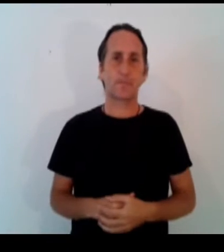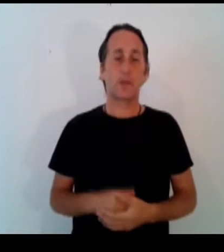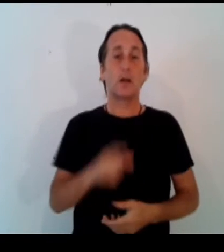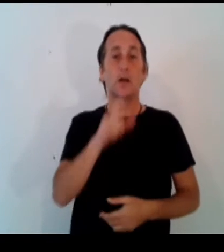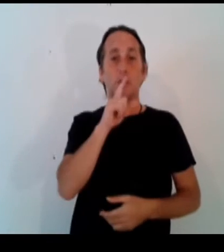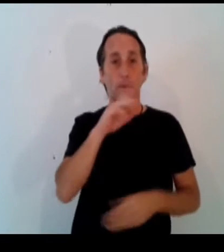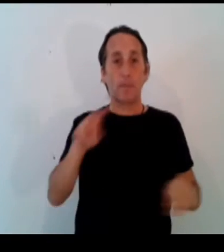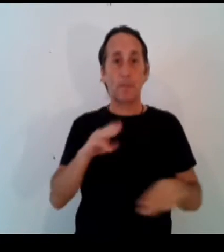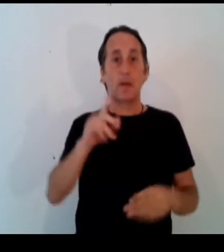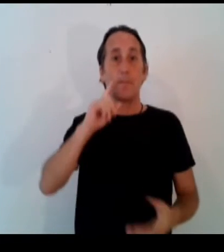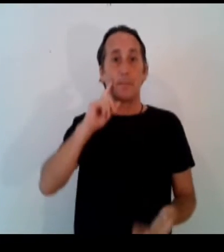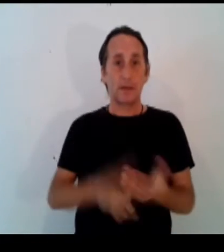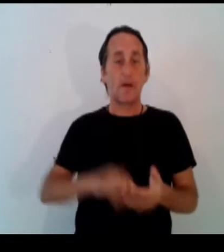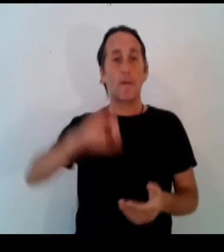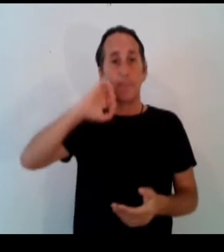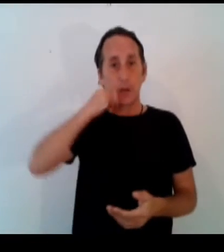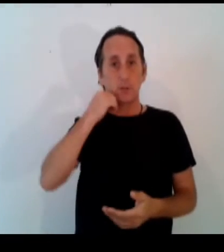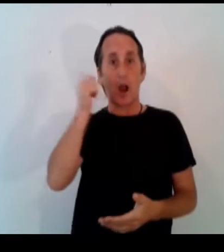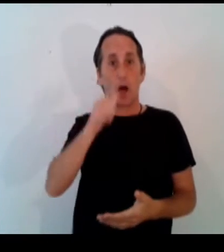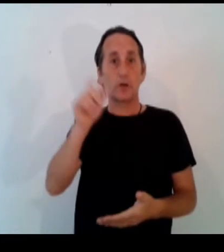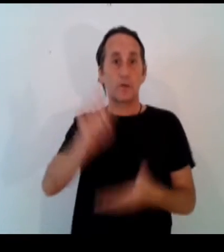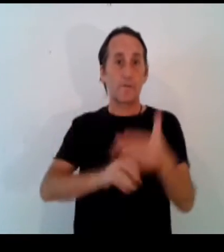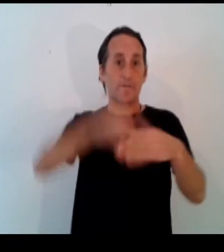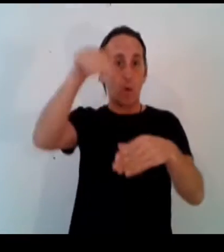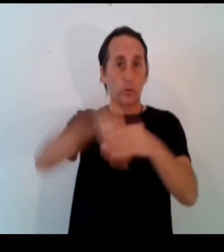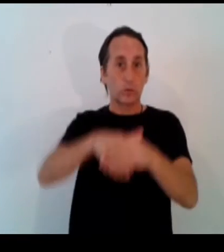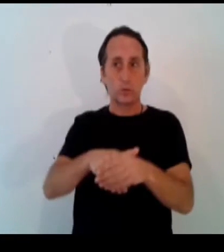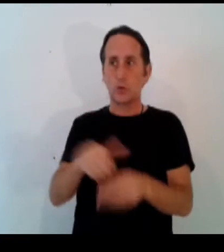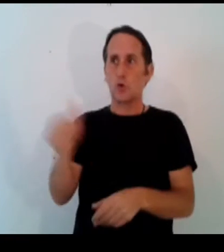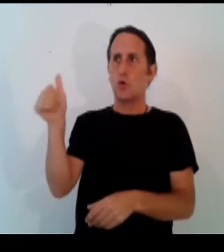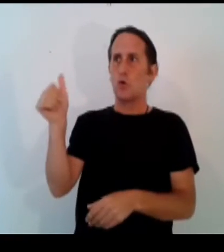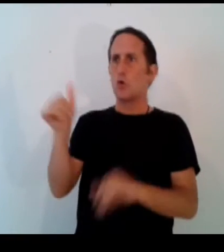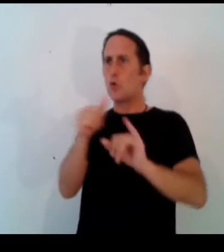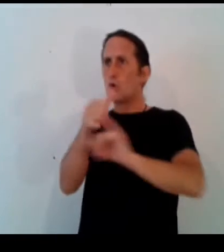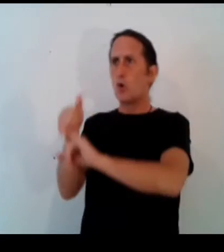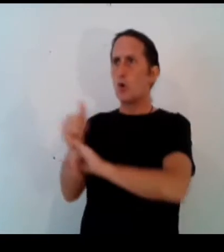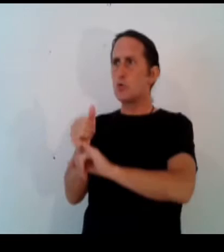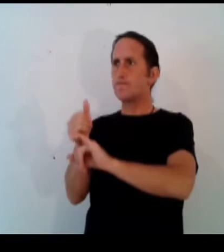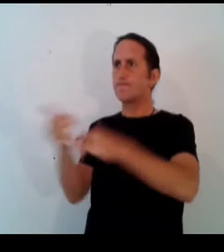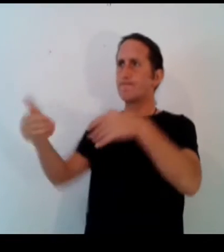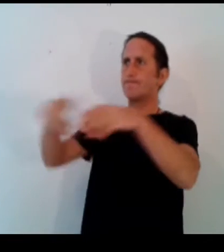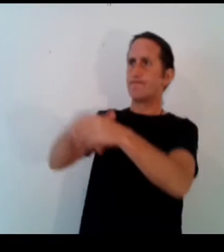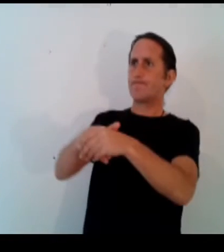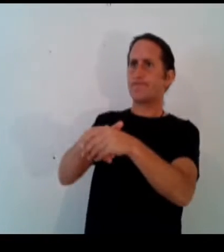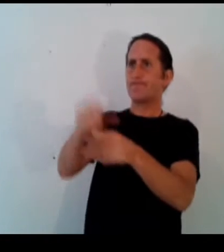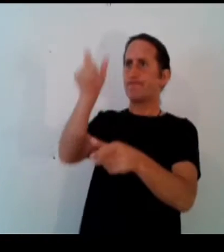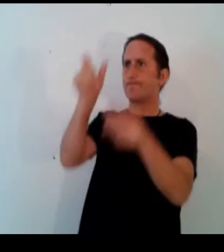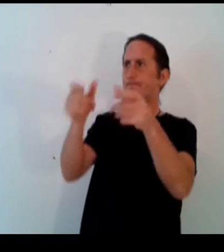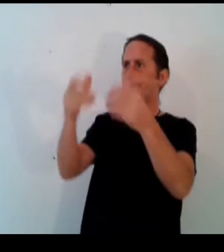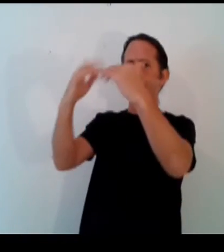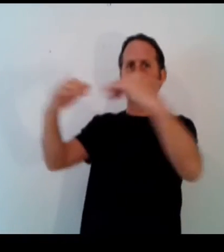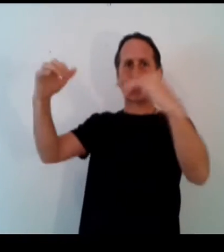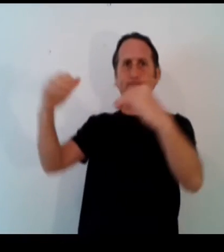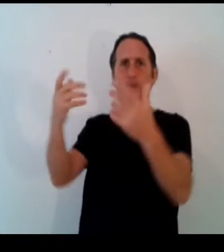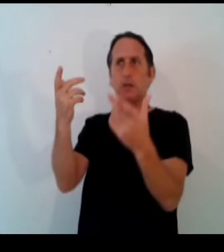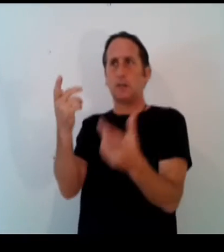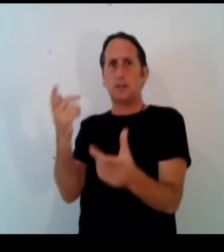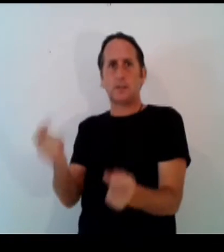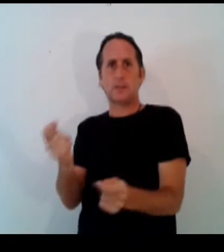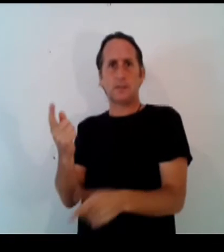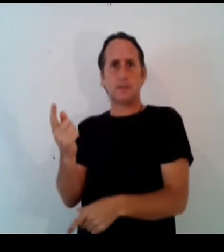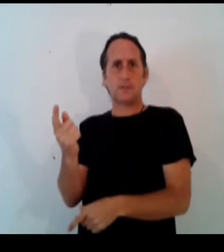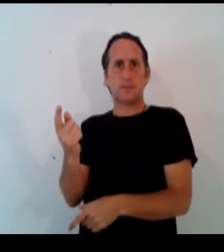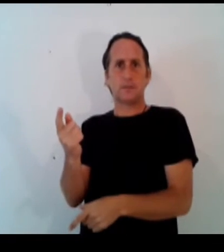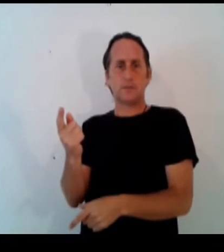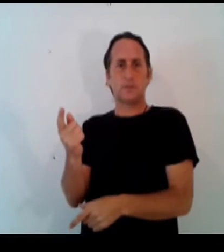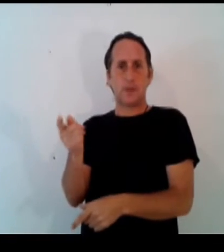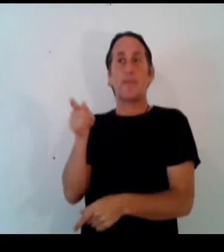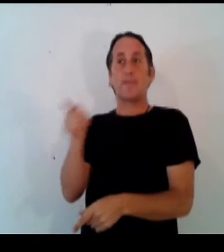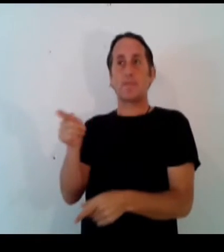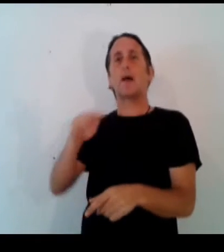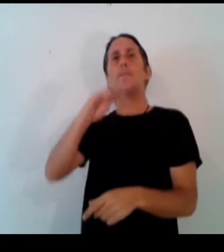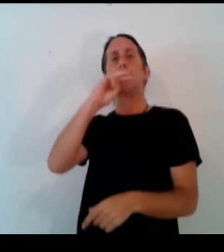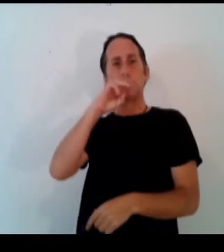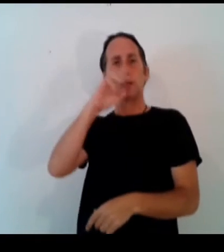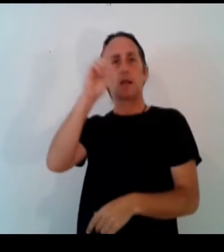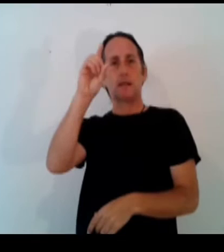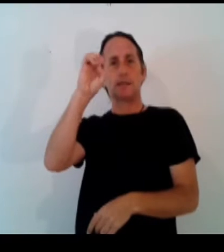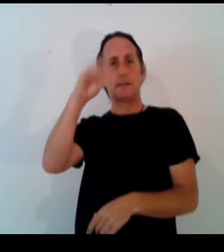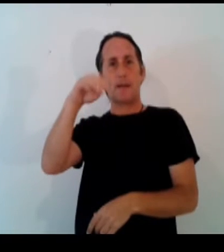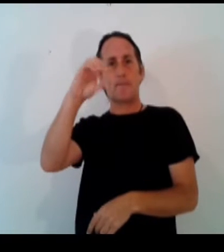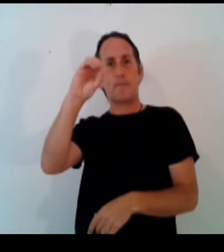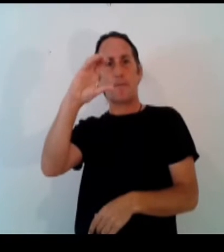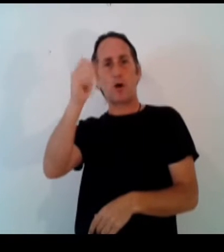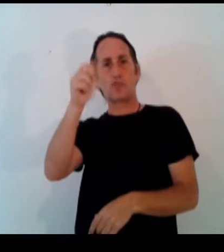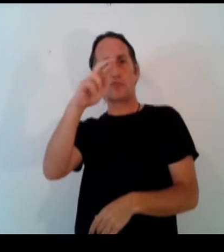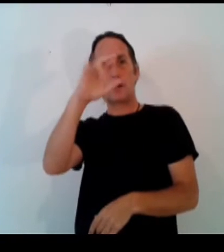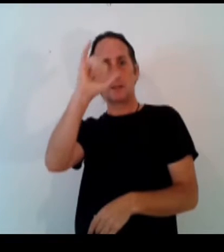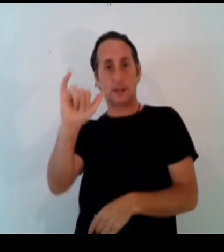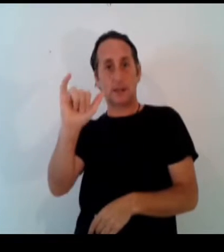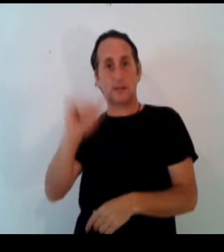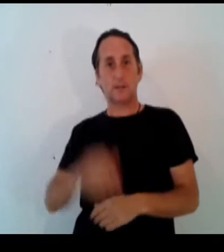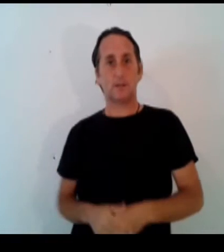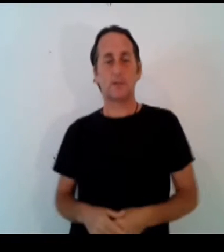but people have this idea that because they are allowed to vote on who sits on the governing boards the "governments" its a democracy